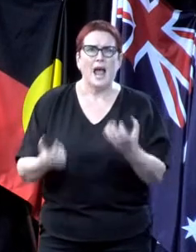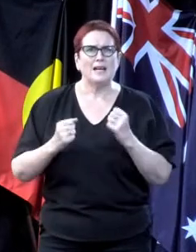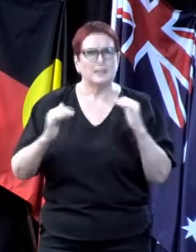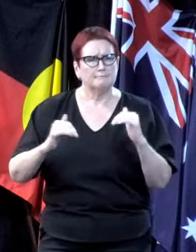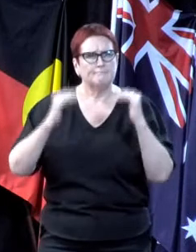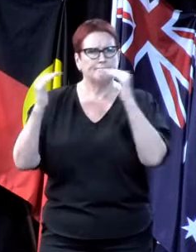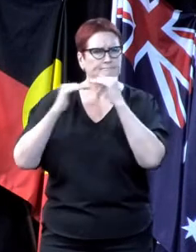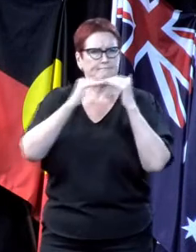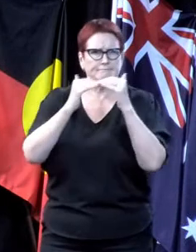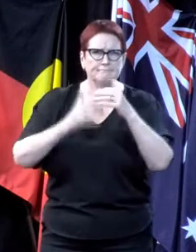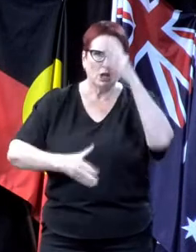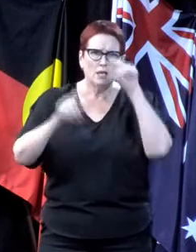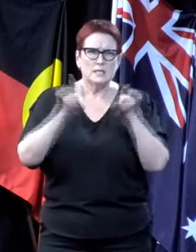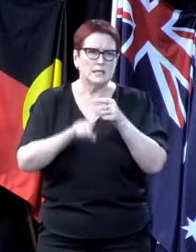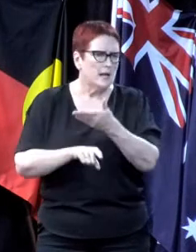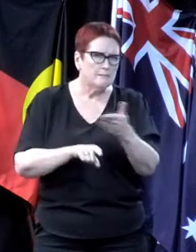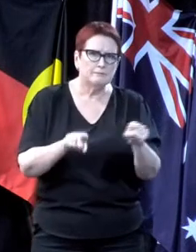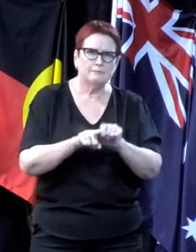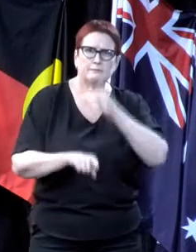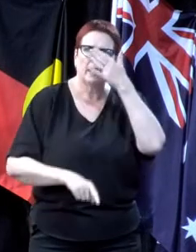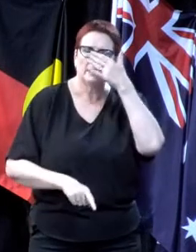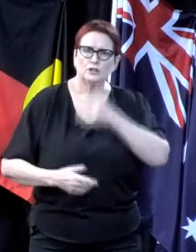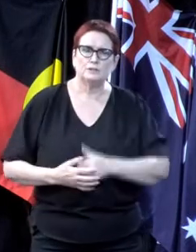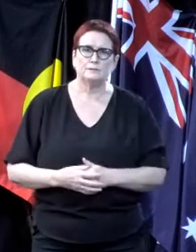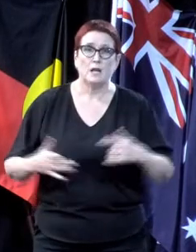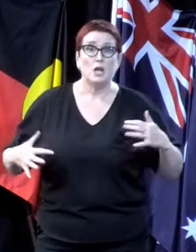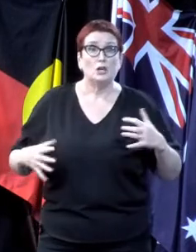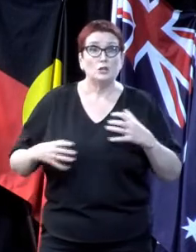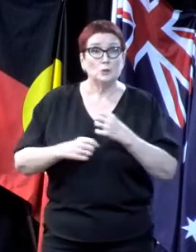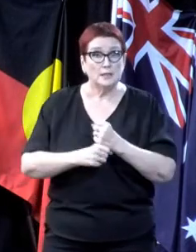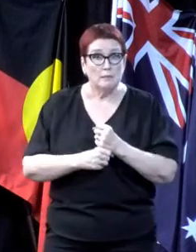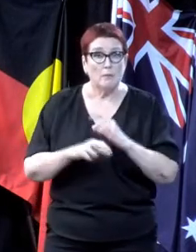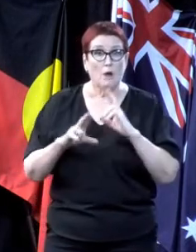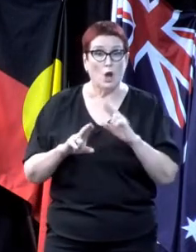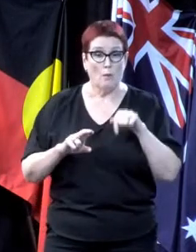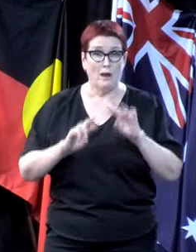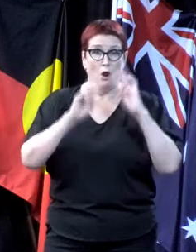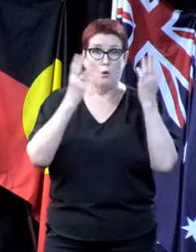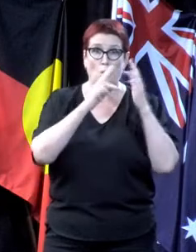Summing up, I hope the outcomes from this Royal Commission find the continuation of the implementation